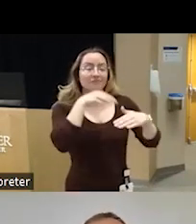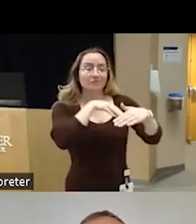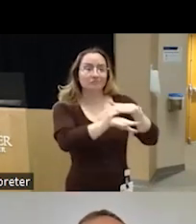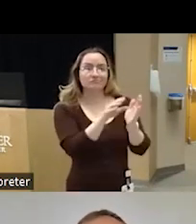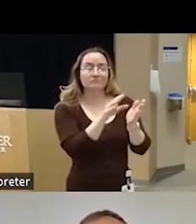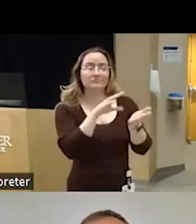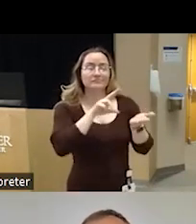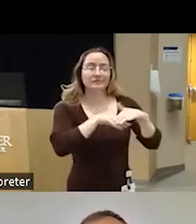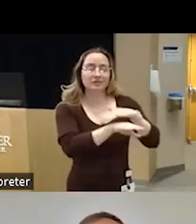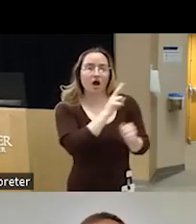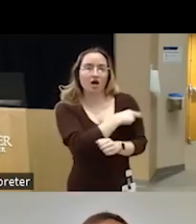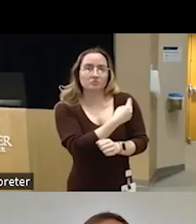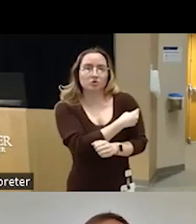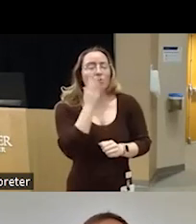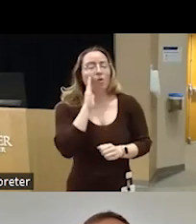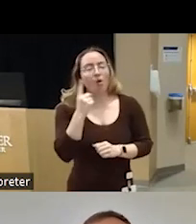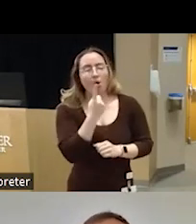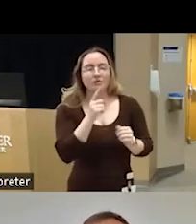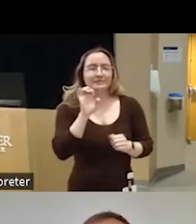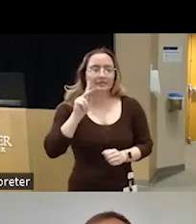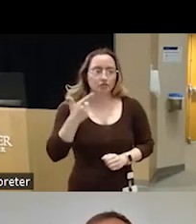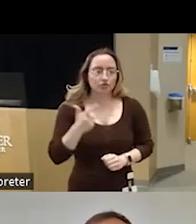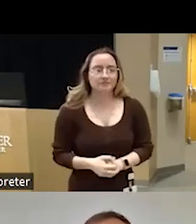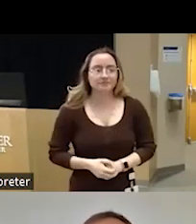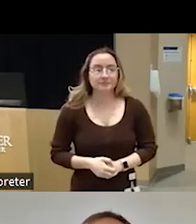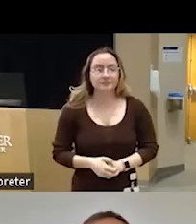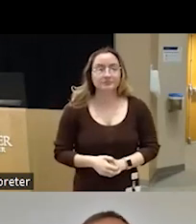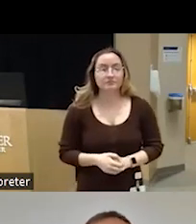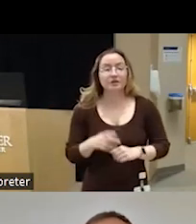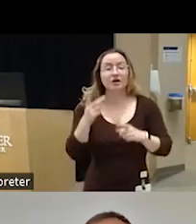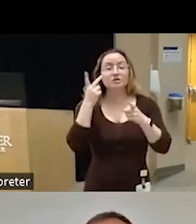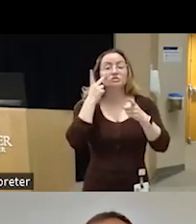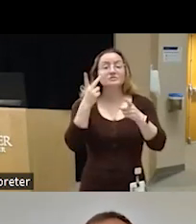We want to keep people in the green range. Absolutely and when they're in yellow or red we need to do something about it.